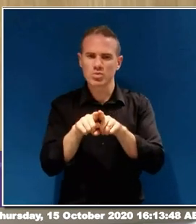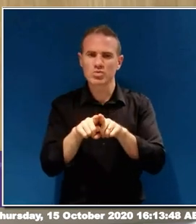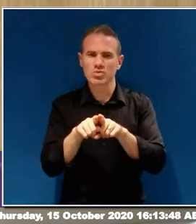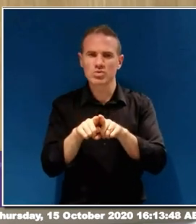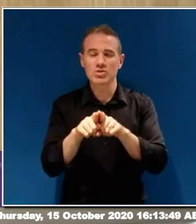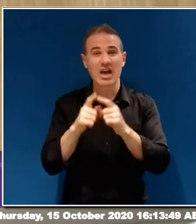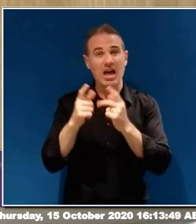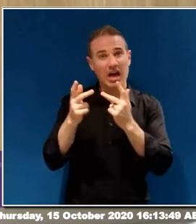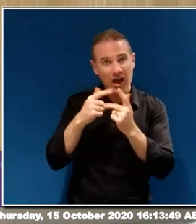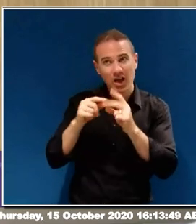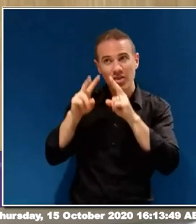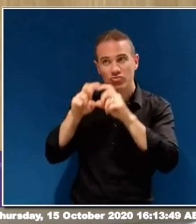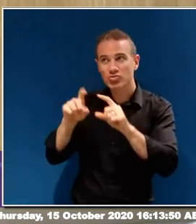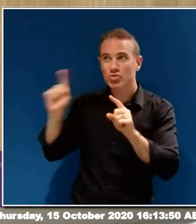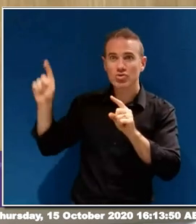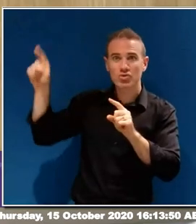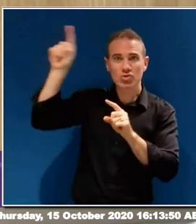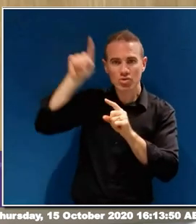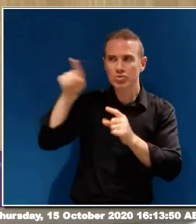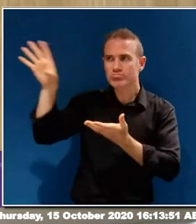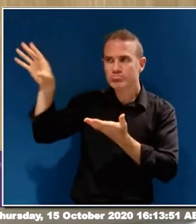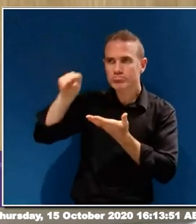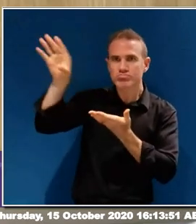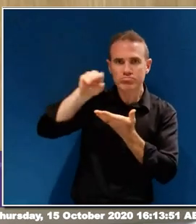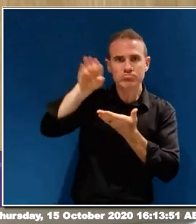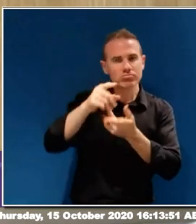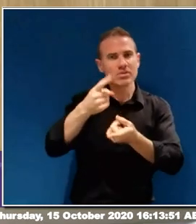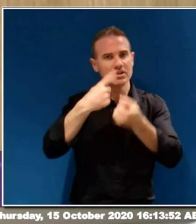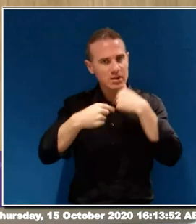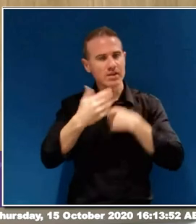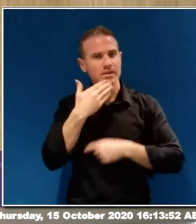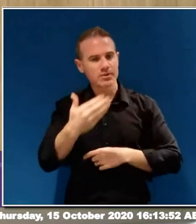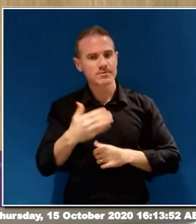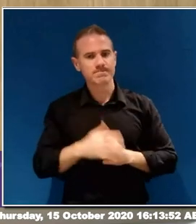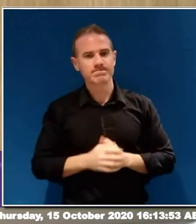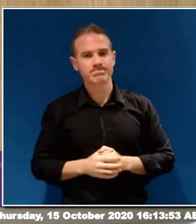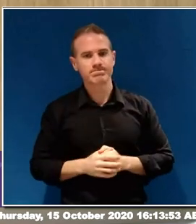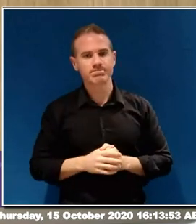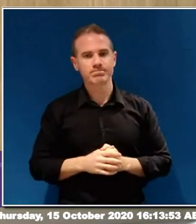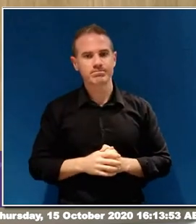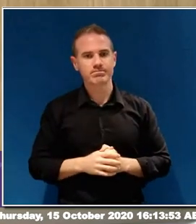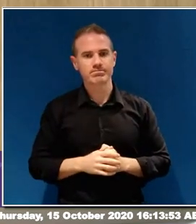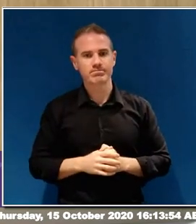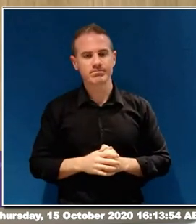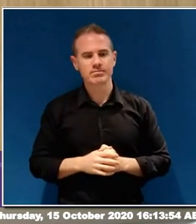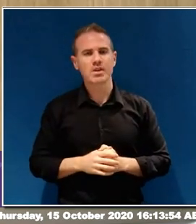Like Commissioner Atkinson, I'm interested in this connection between the